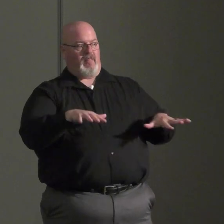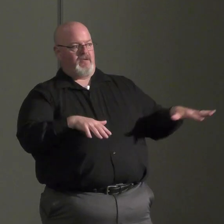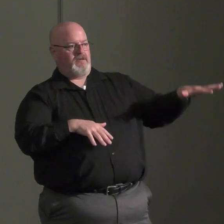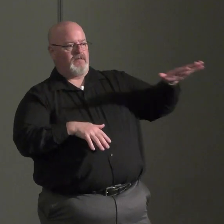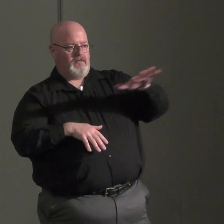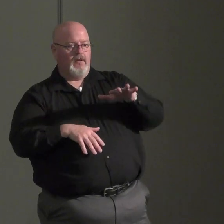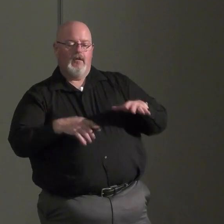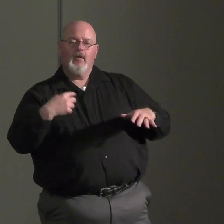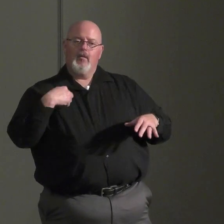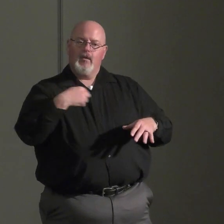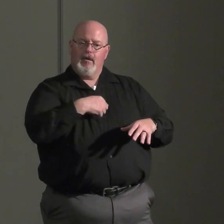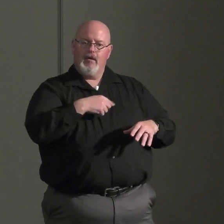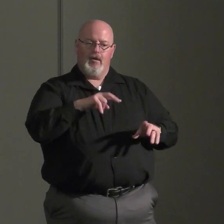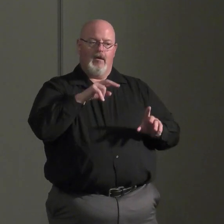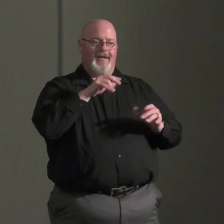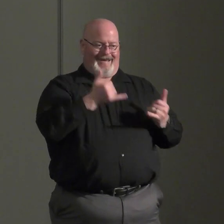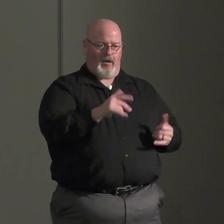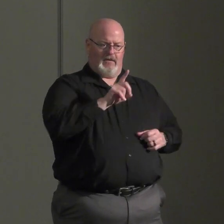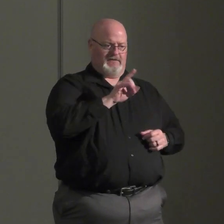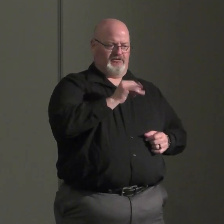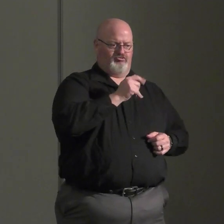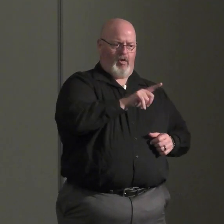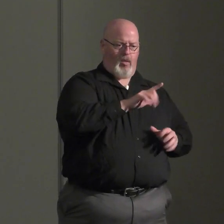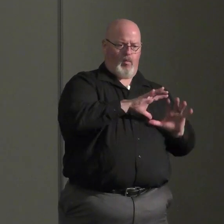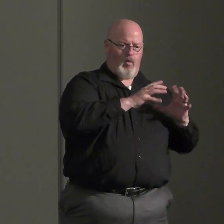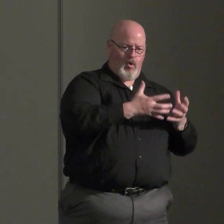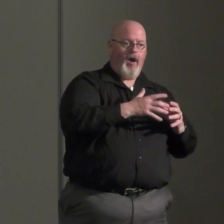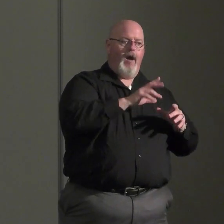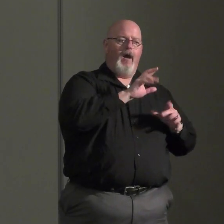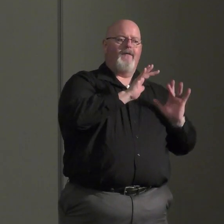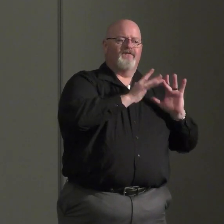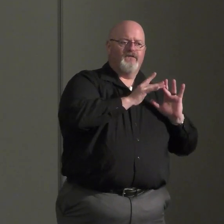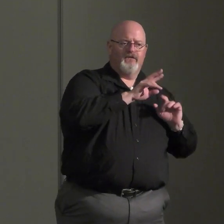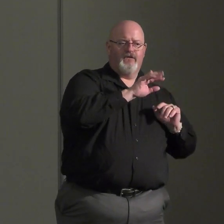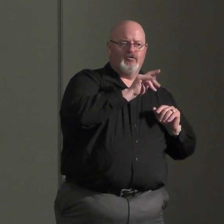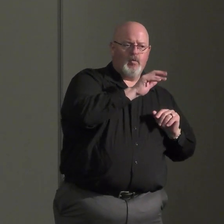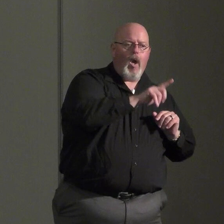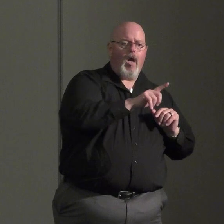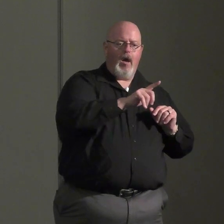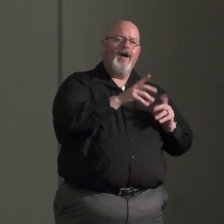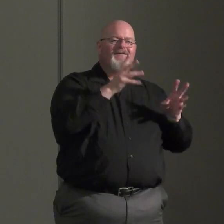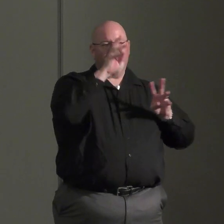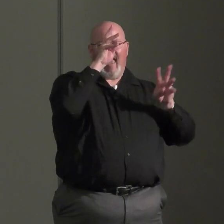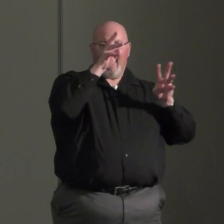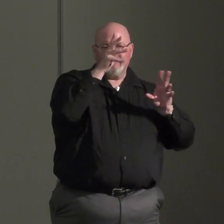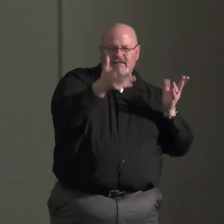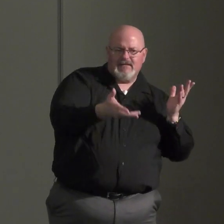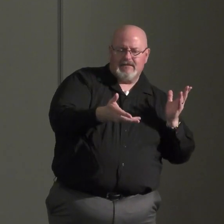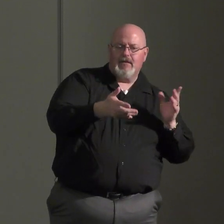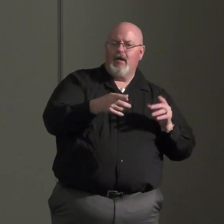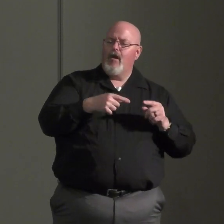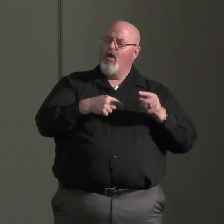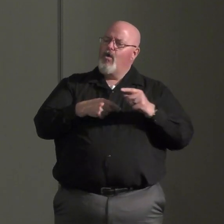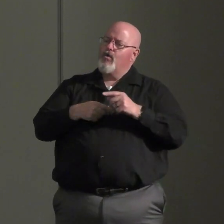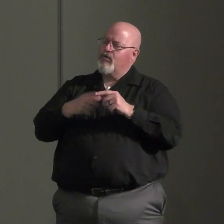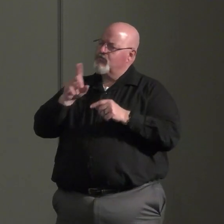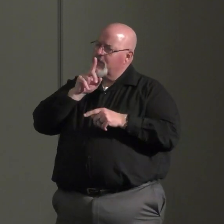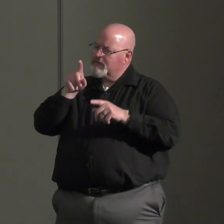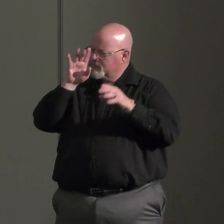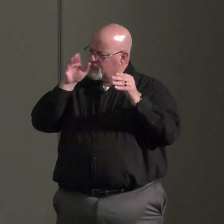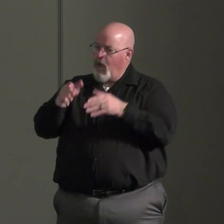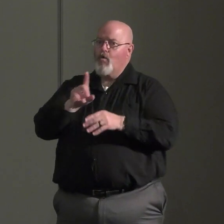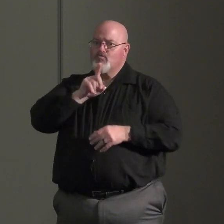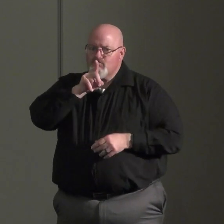we live in the digital world that is virtual and fantasy like. You deal with real people